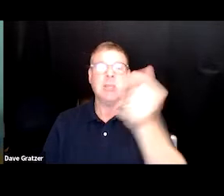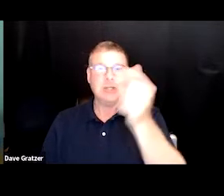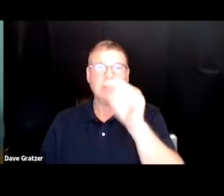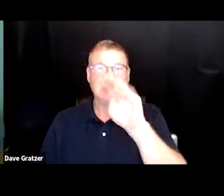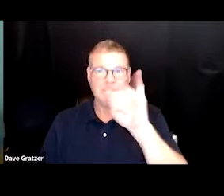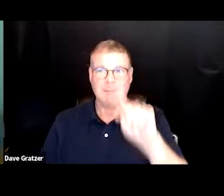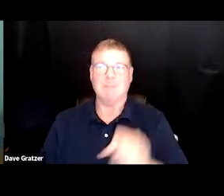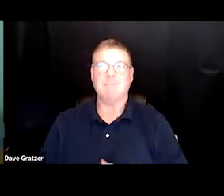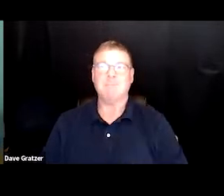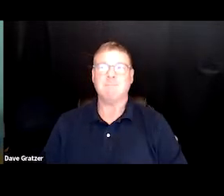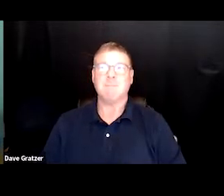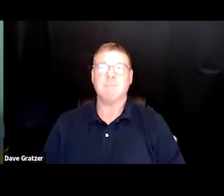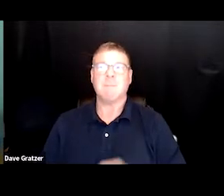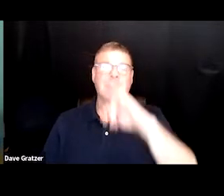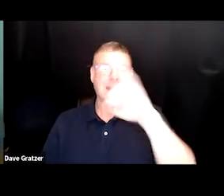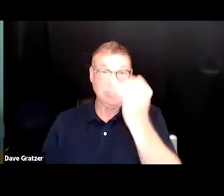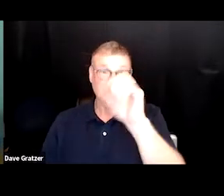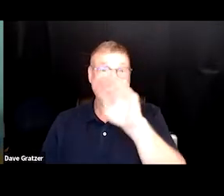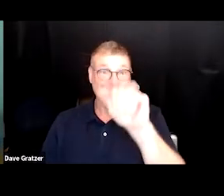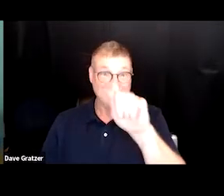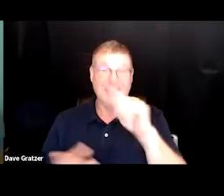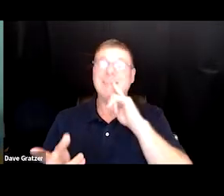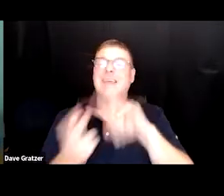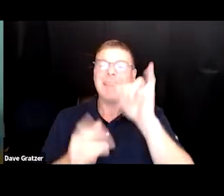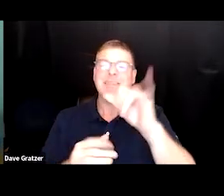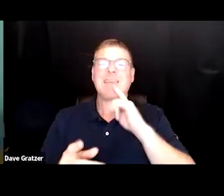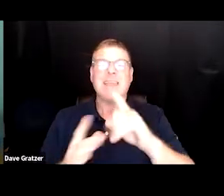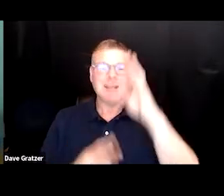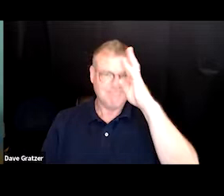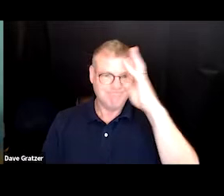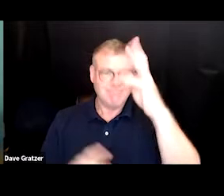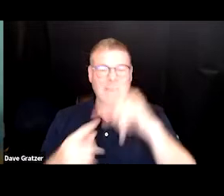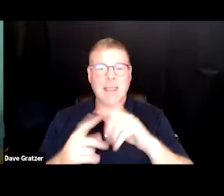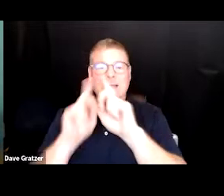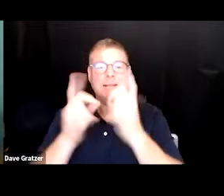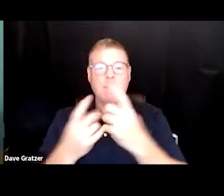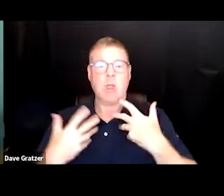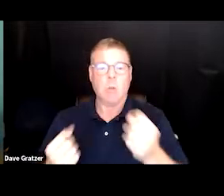It is an initiative of the Department of Human Services, Division of Mental Health